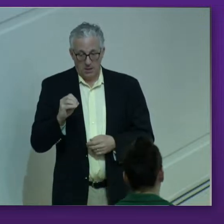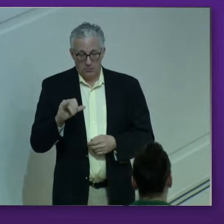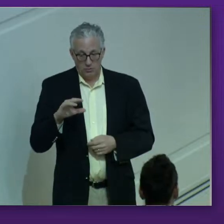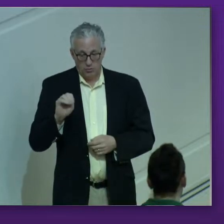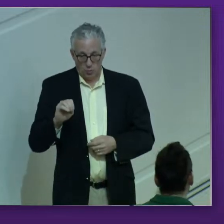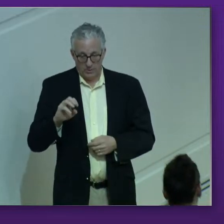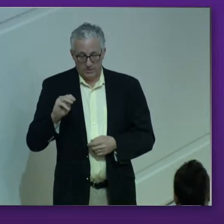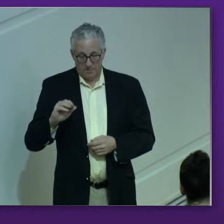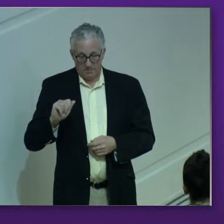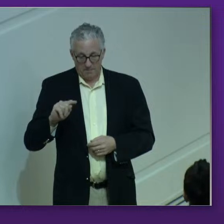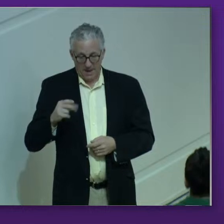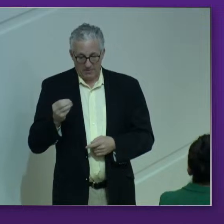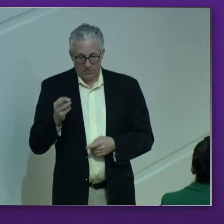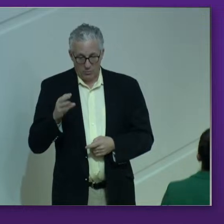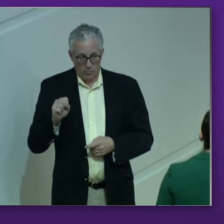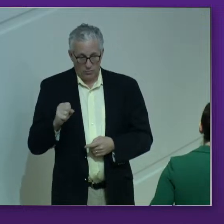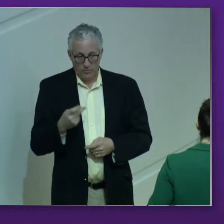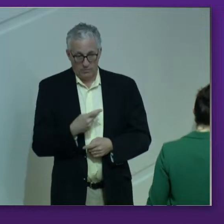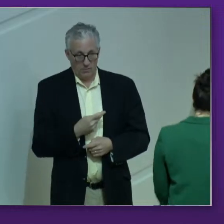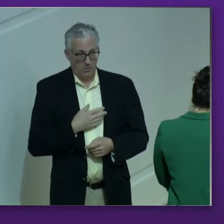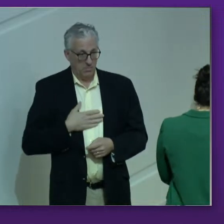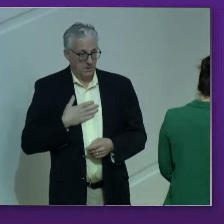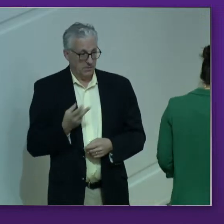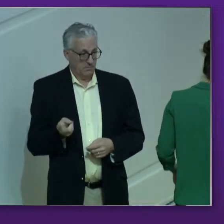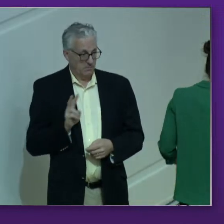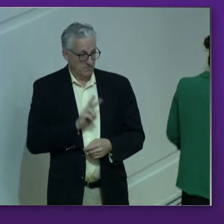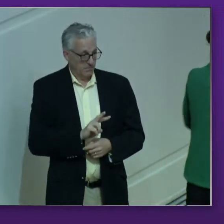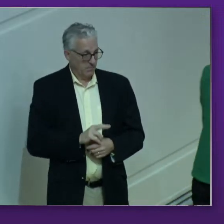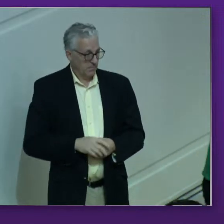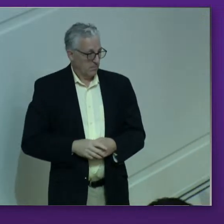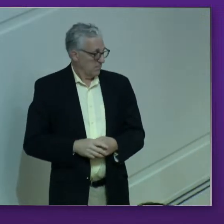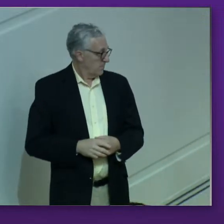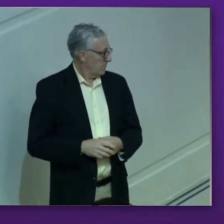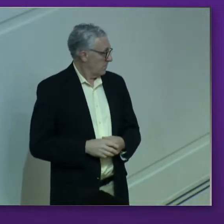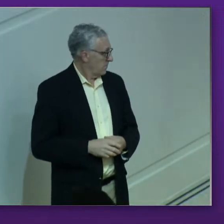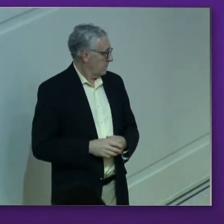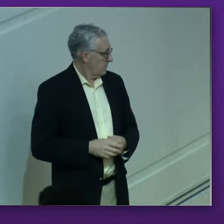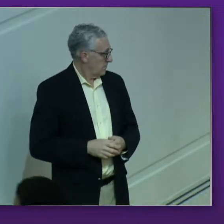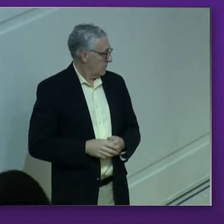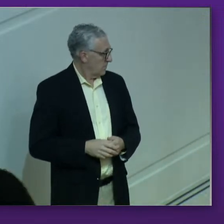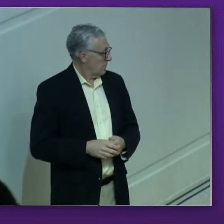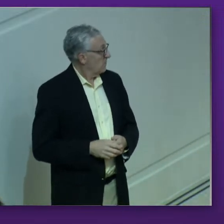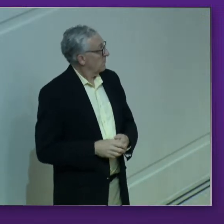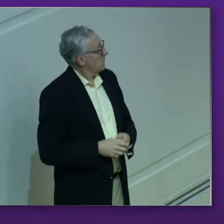DR. MICHELLE CAMPBELL AND JOYCE